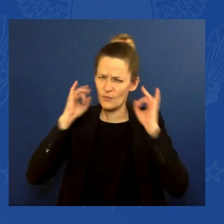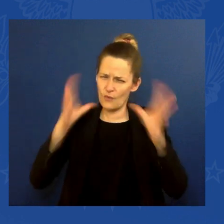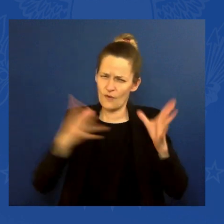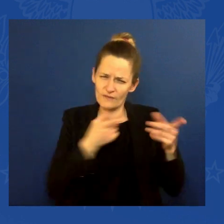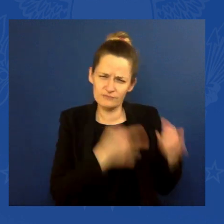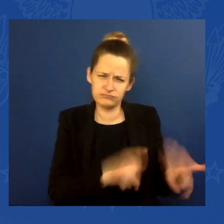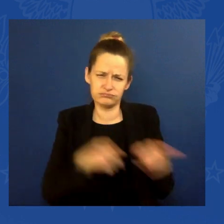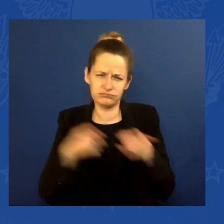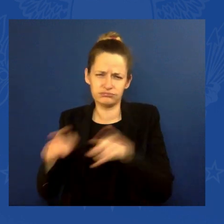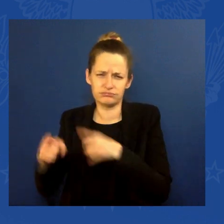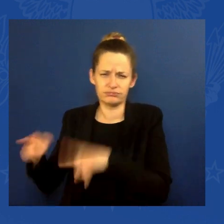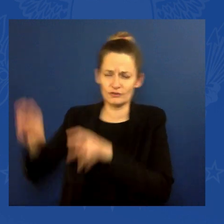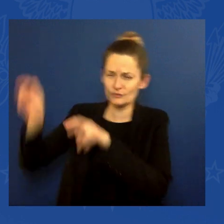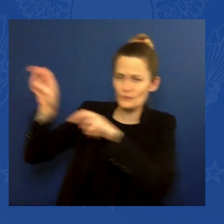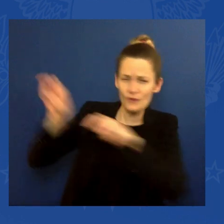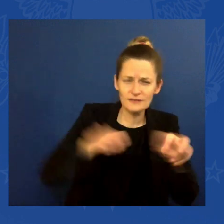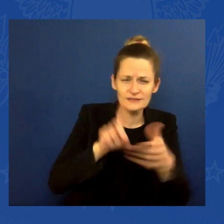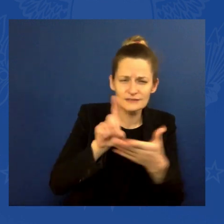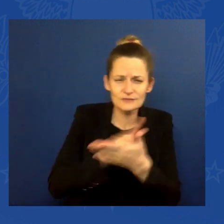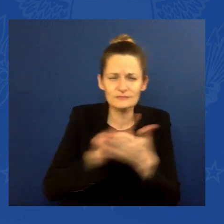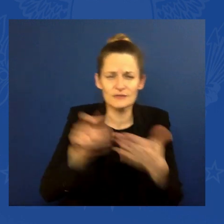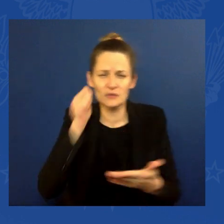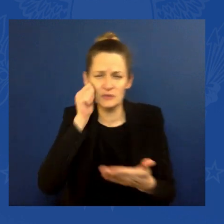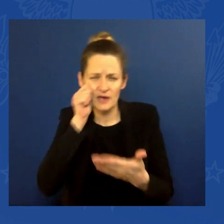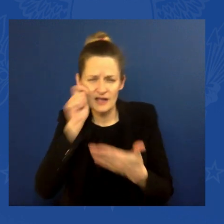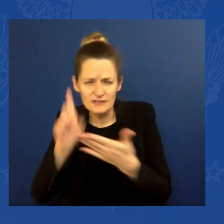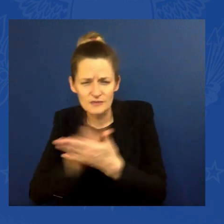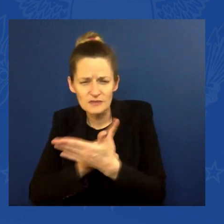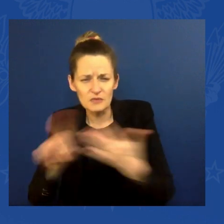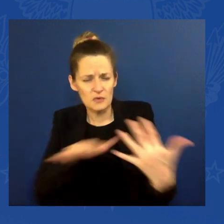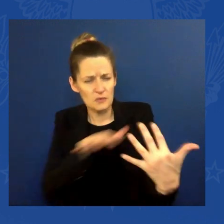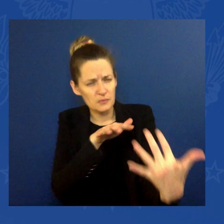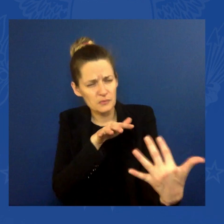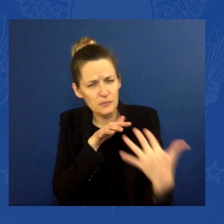we're nations and a people that are self-reflective and self-corrective.